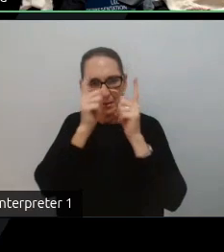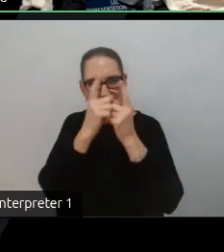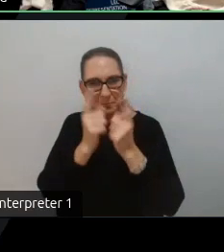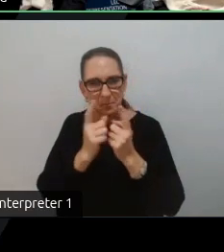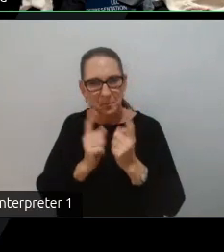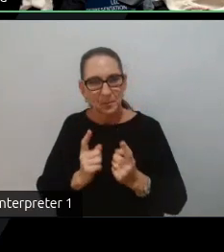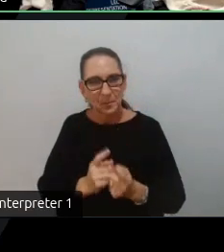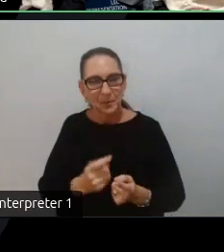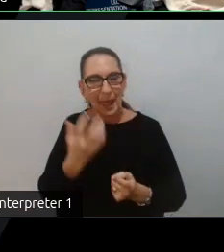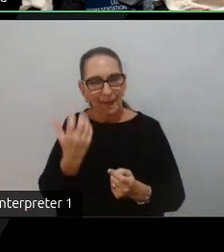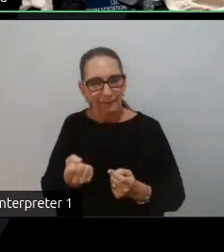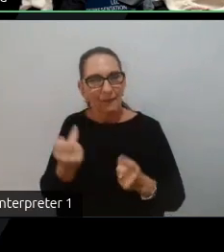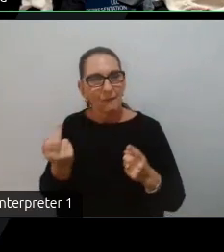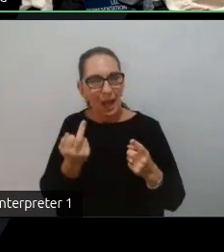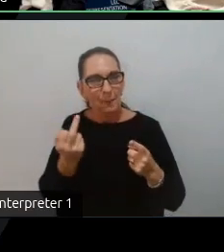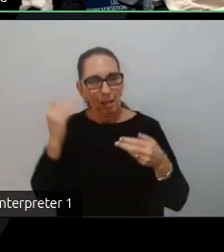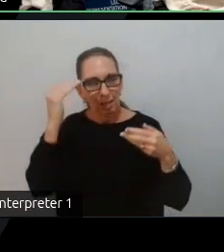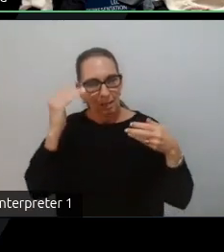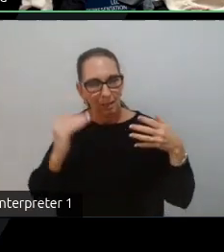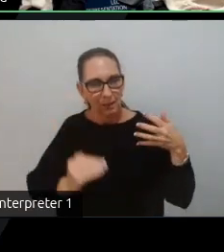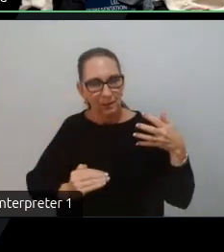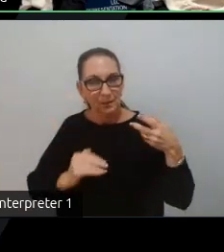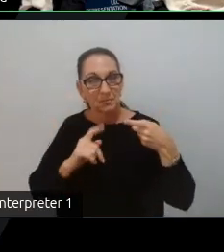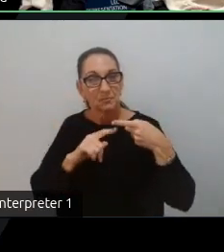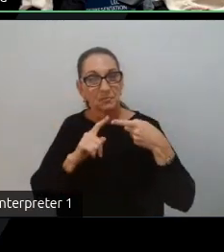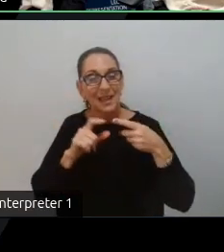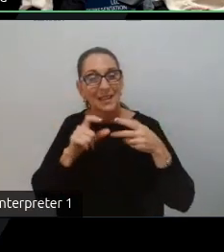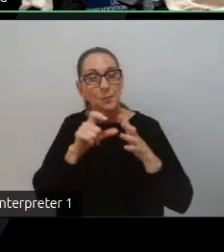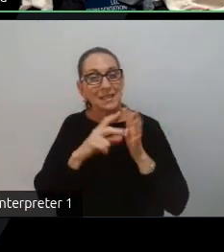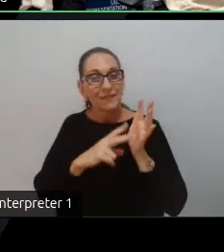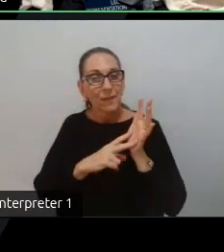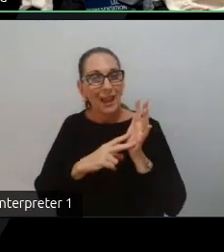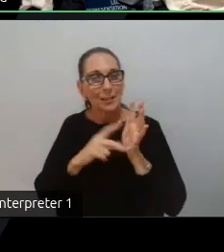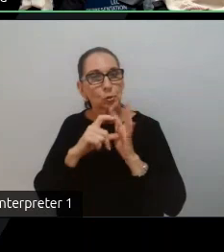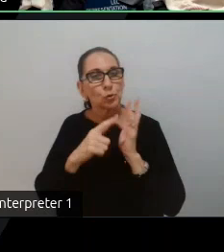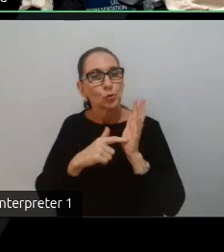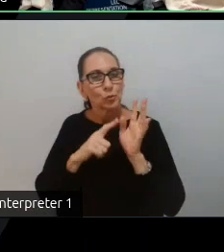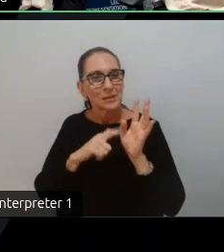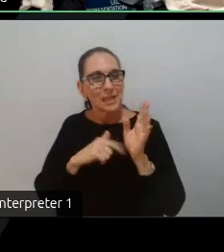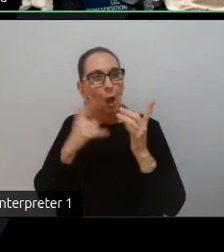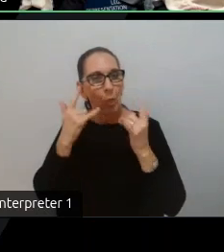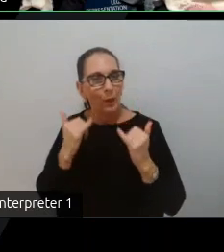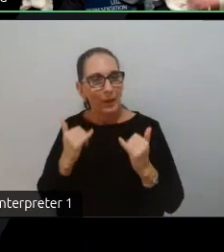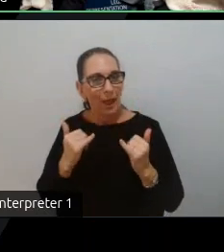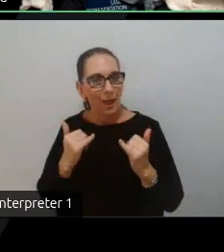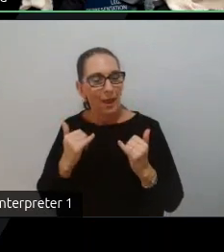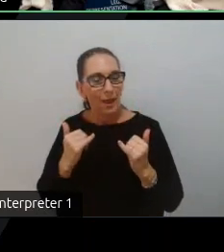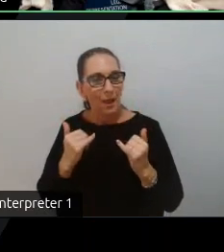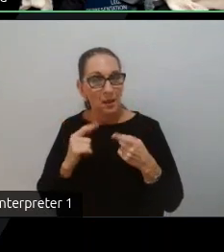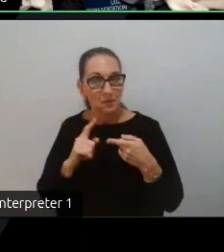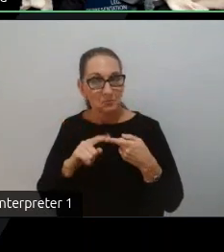available. The first one is a domestic violence duty law service and that happens across lots of